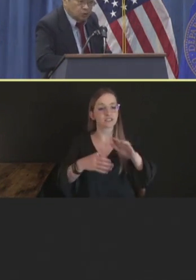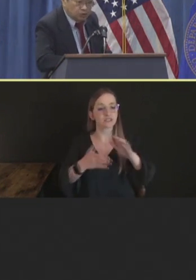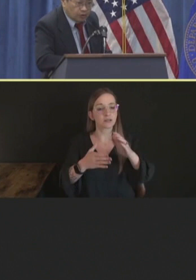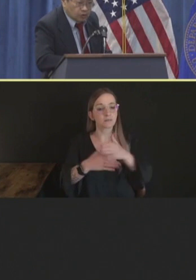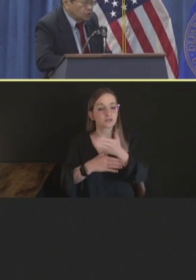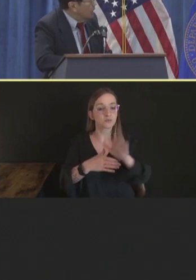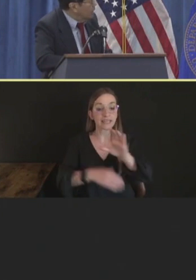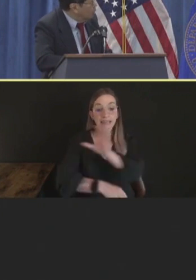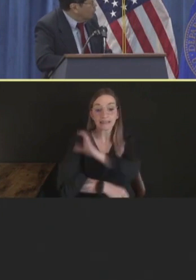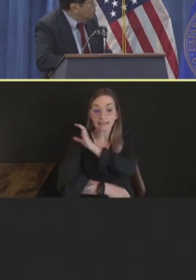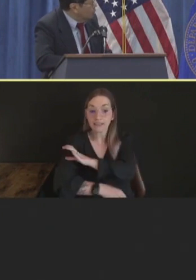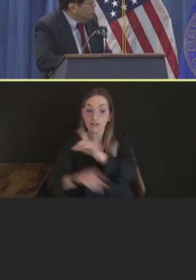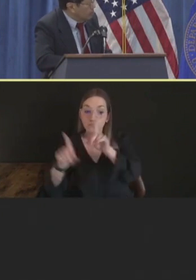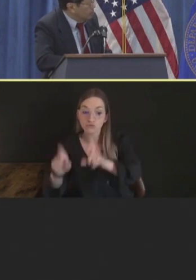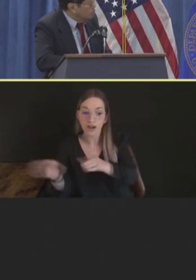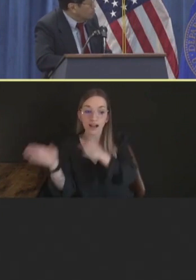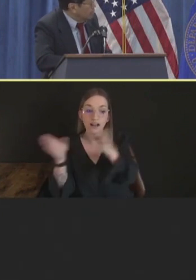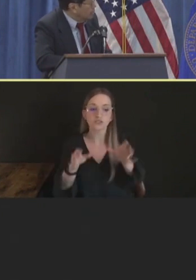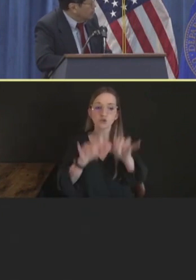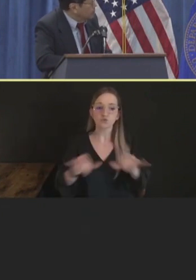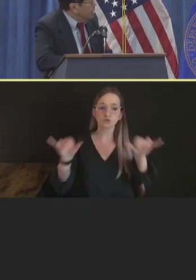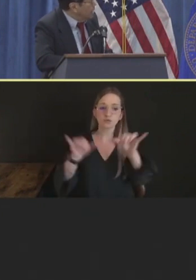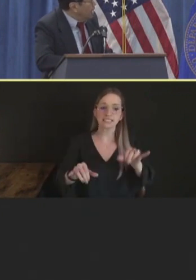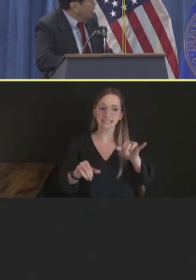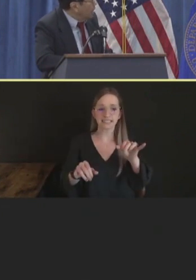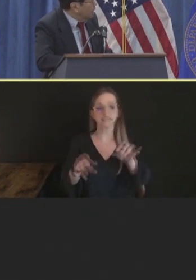versus low- and middle-income country data.